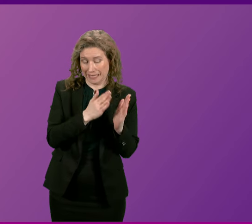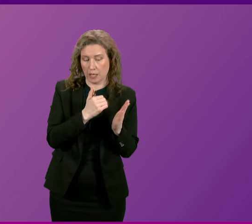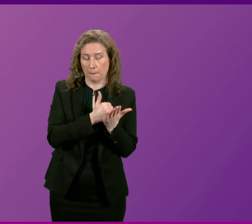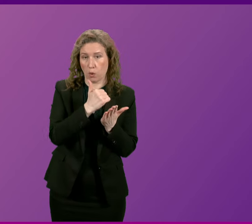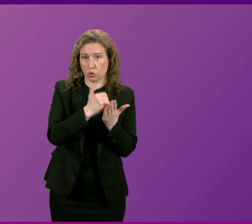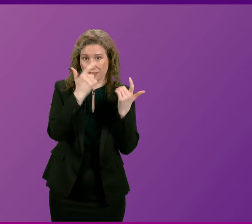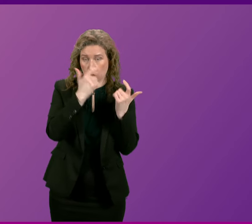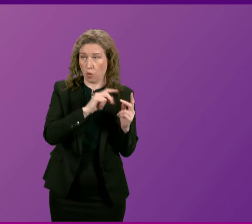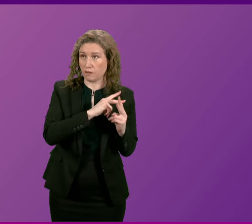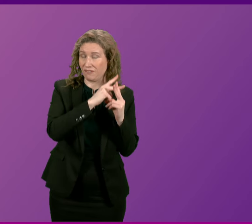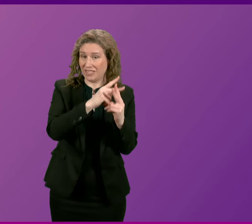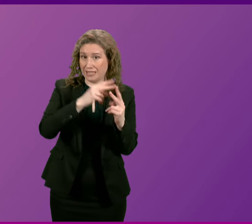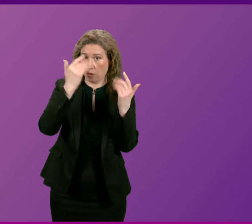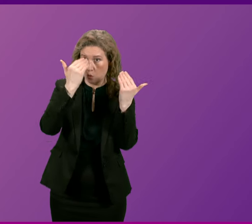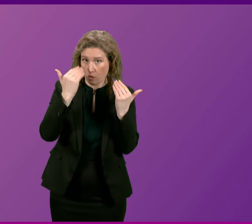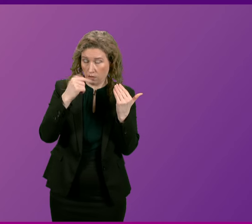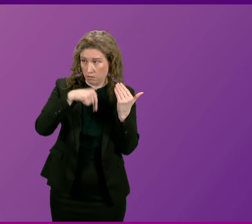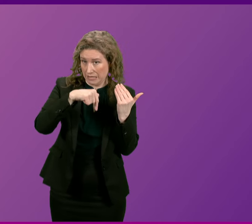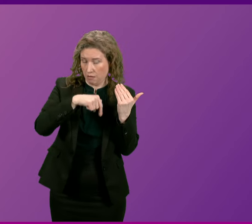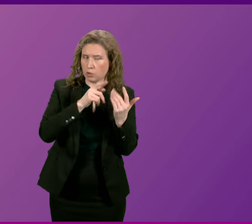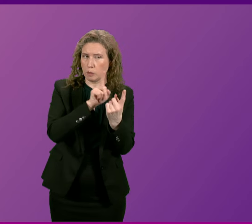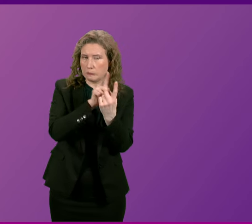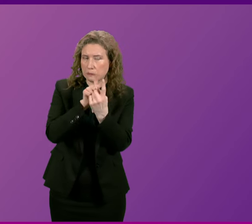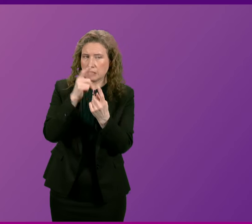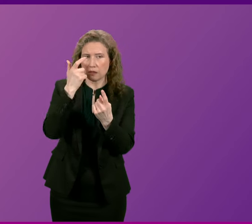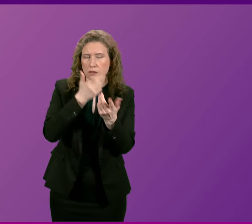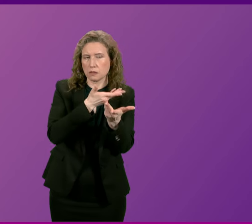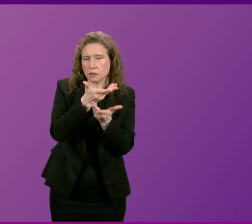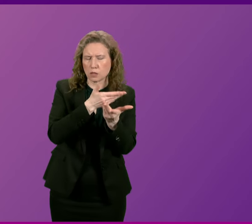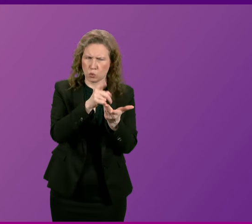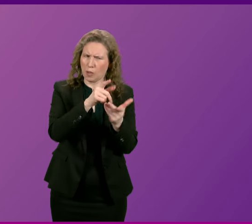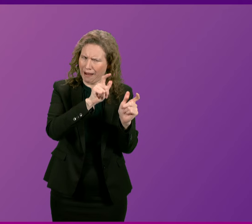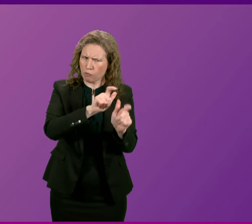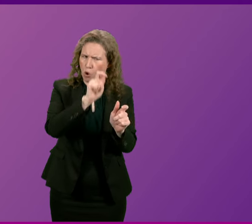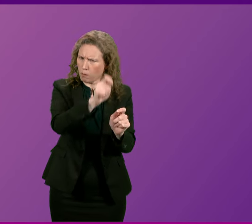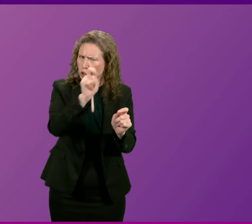to Scotland to meet senior procurator fiscals to convince them to keep prosecuting cases. However,